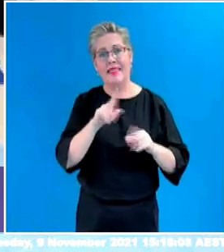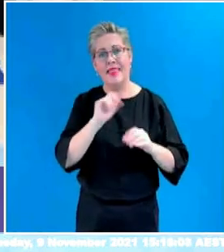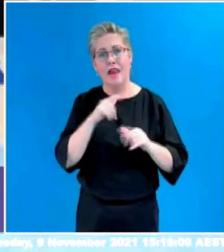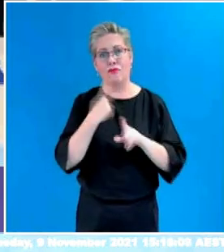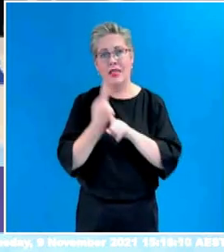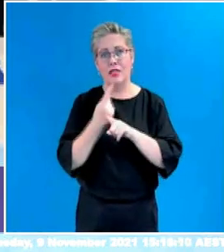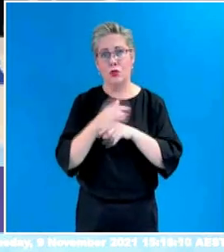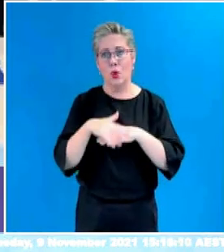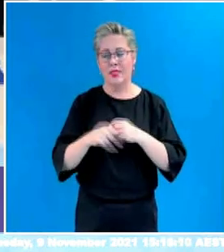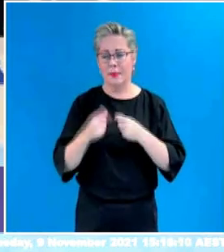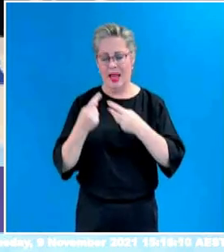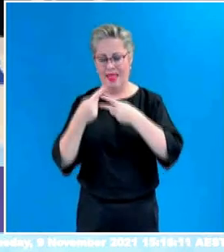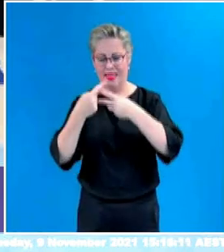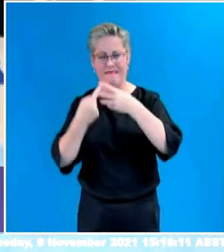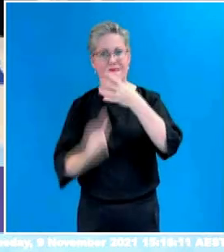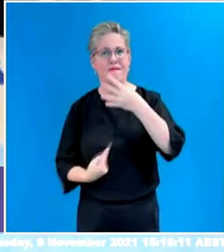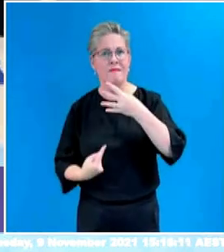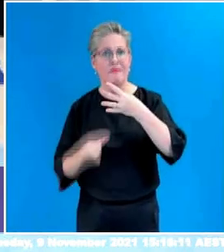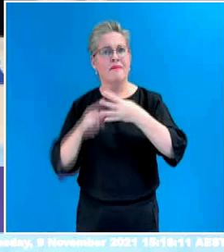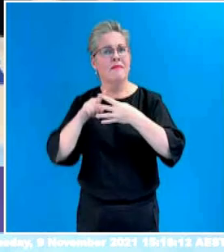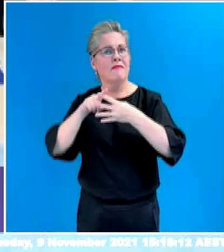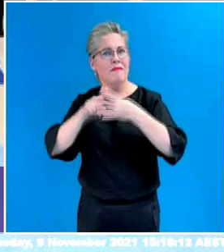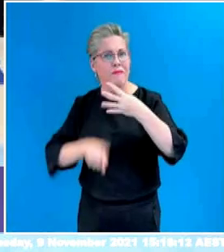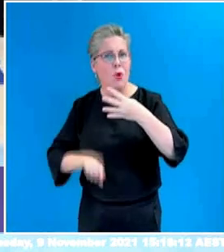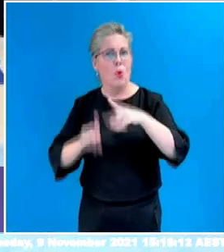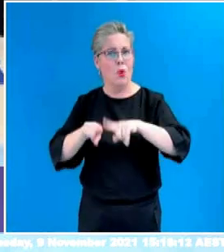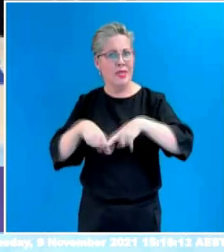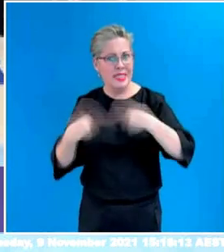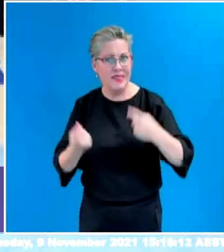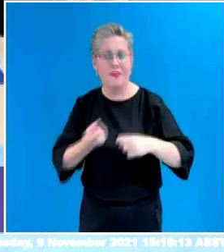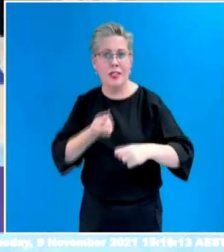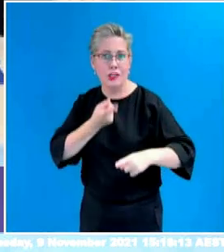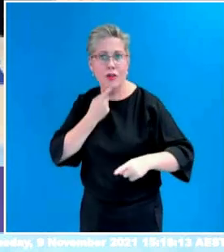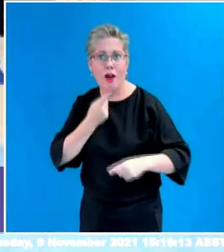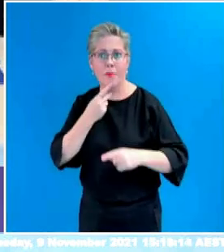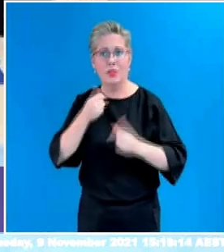four dimensions to inclusive equality.